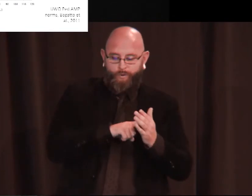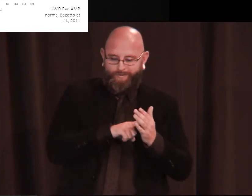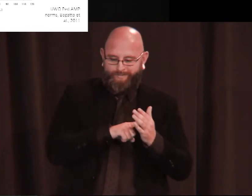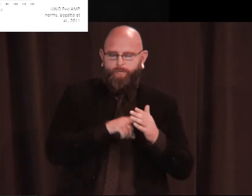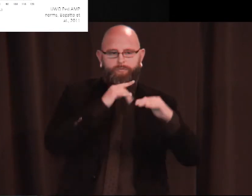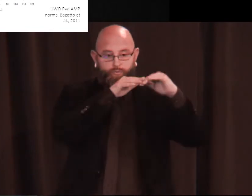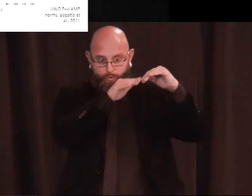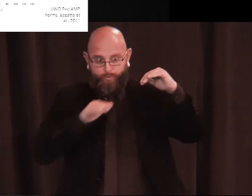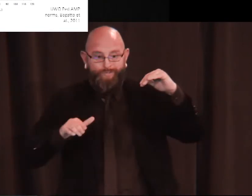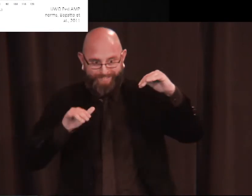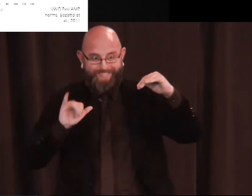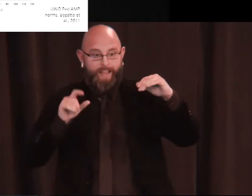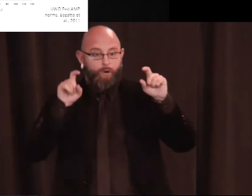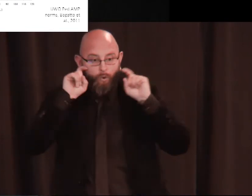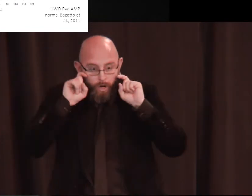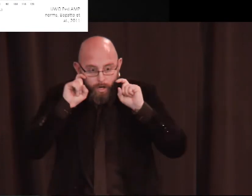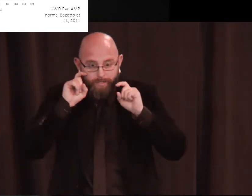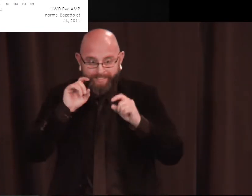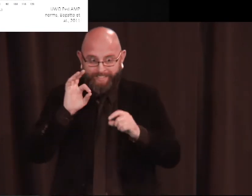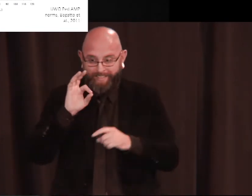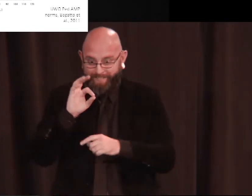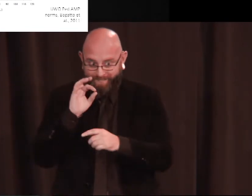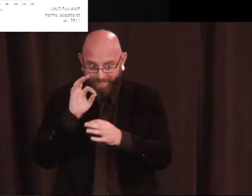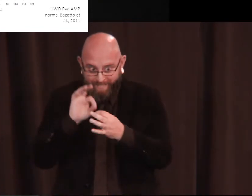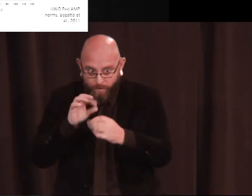a hearing aid is fit appropriately.